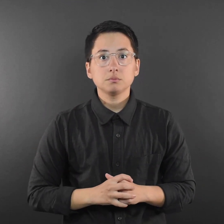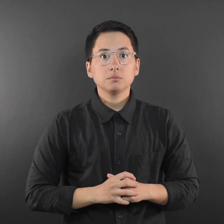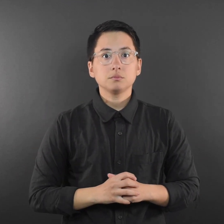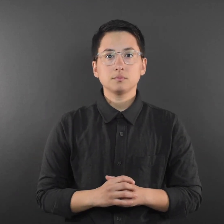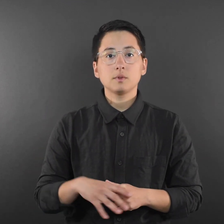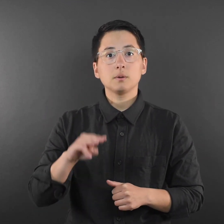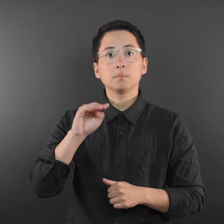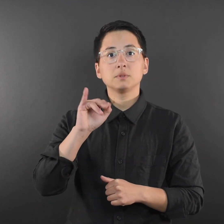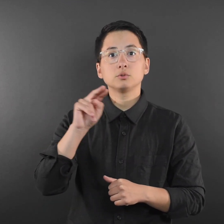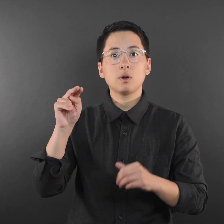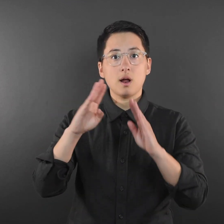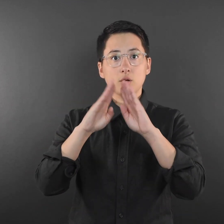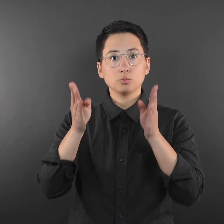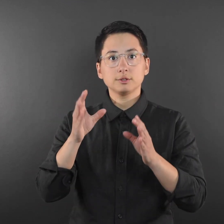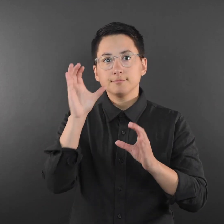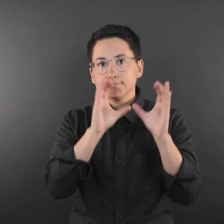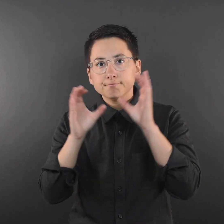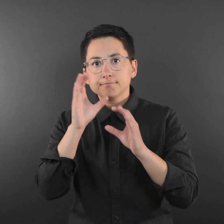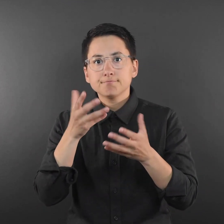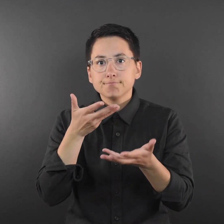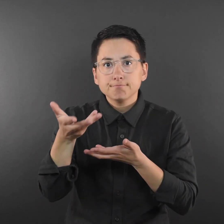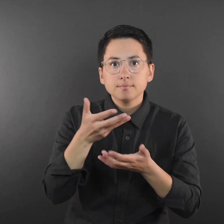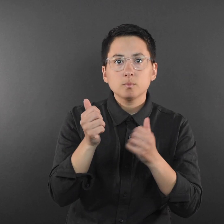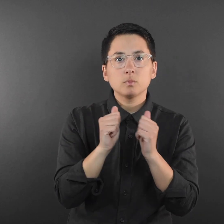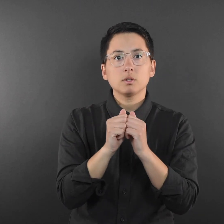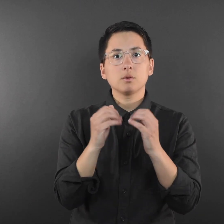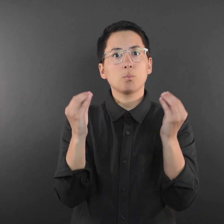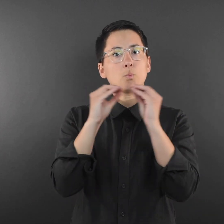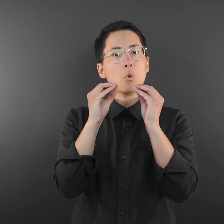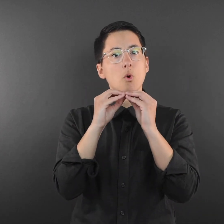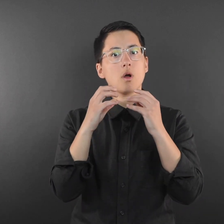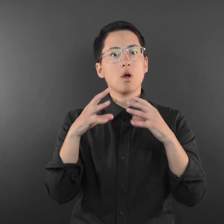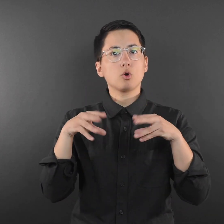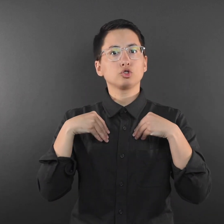Minnesota Housing seeks to engage more ownership and development teams